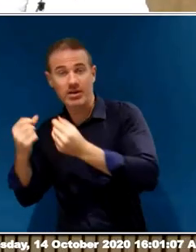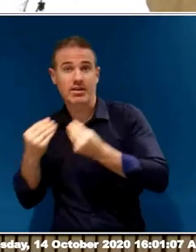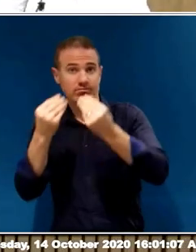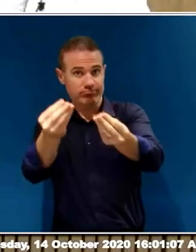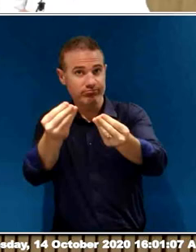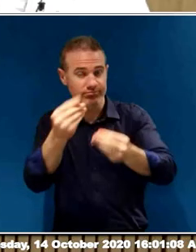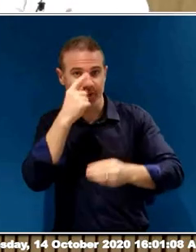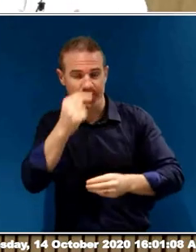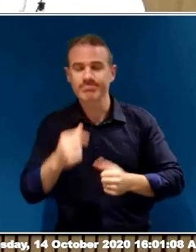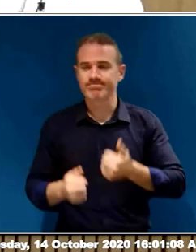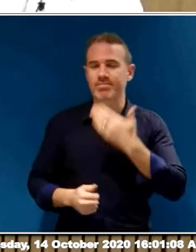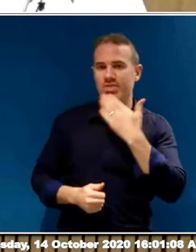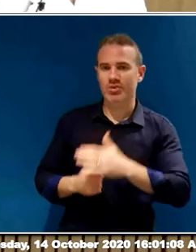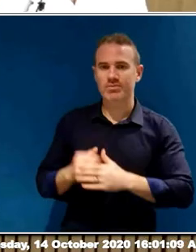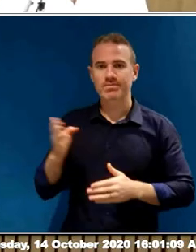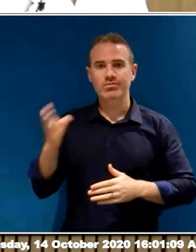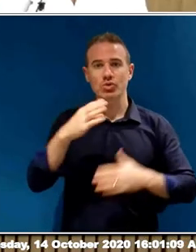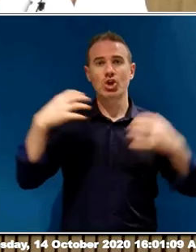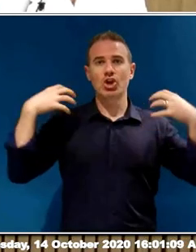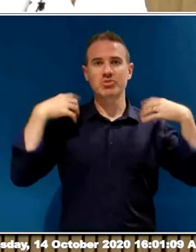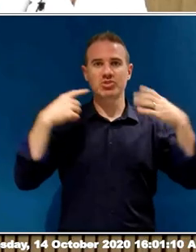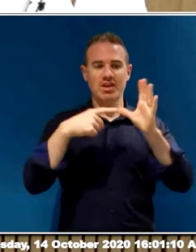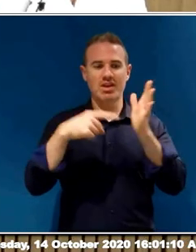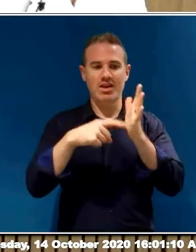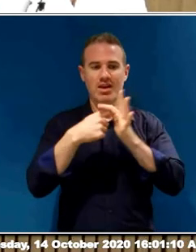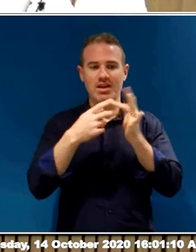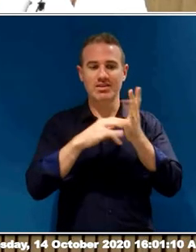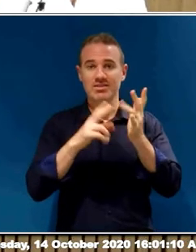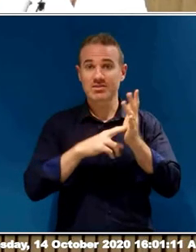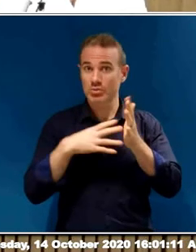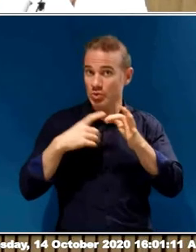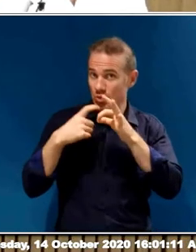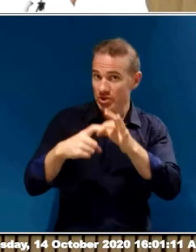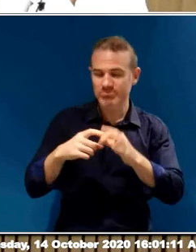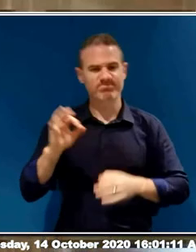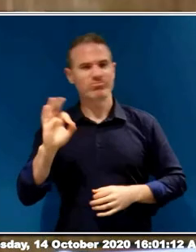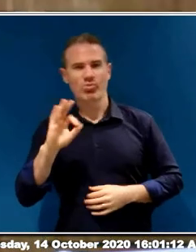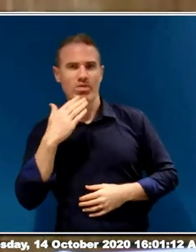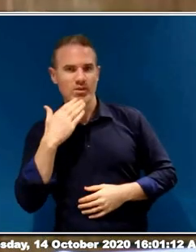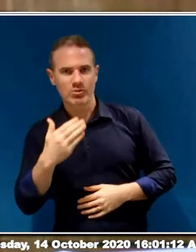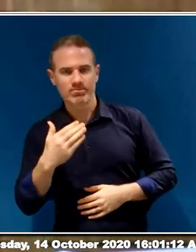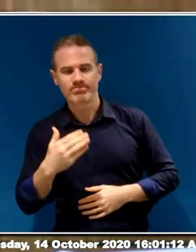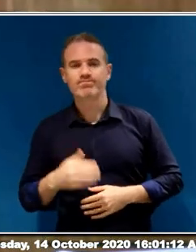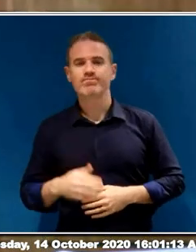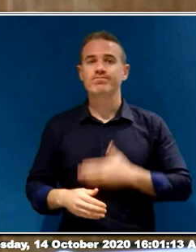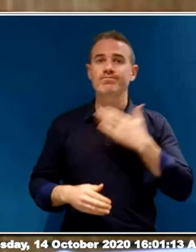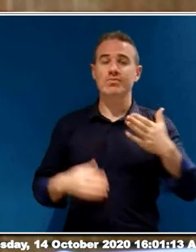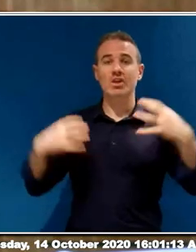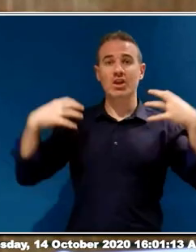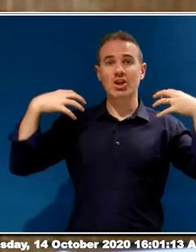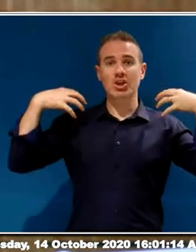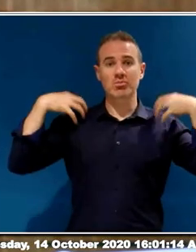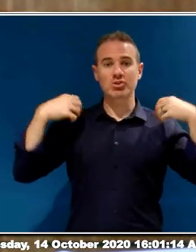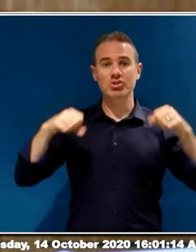No, thank you. I take it, Professor Poed, that the study that you refer to is that in